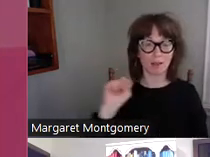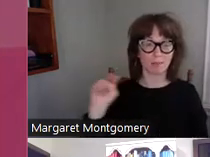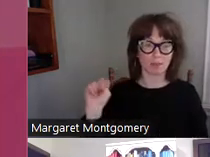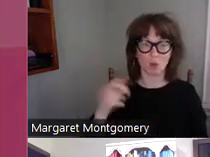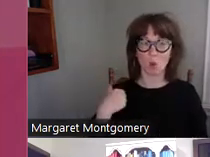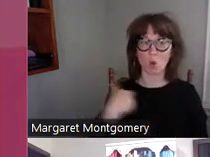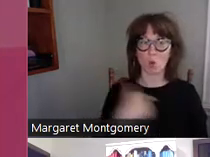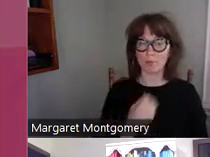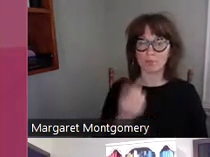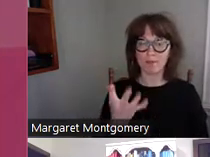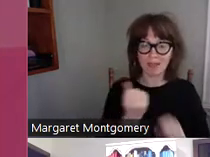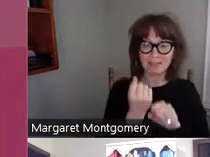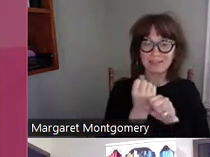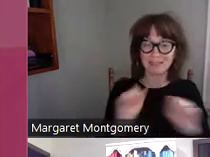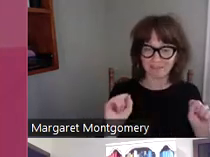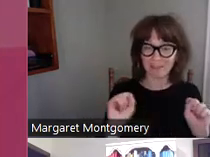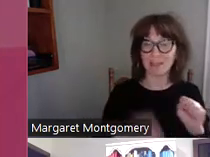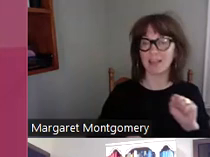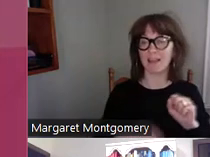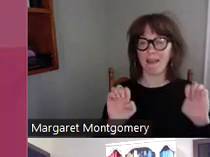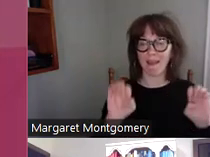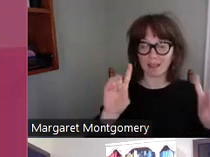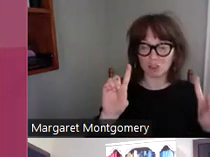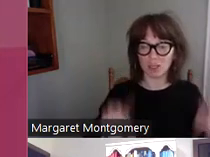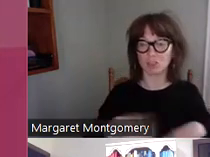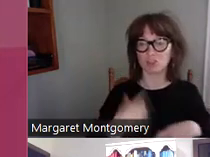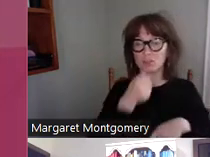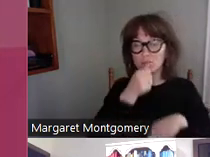12:02:35 our prevention programming like these webinars, emergency shelter and advocacy,